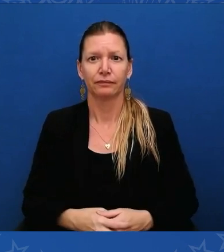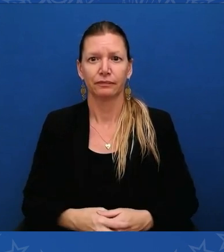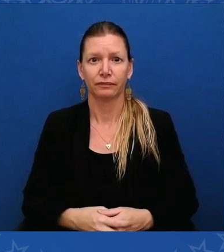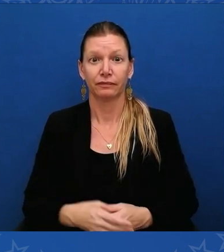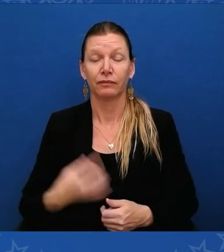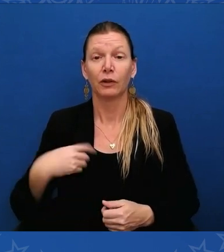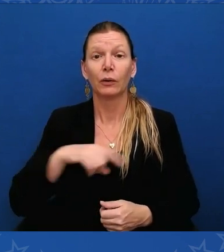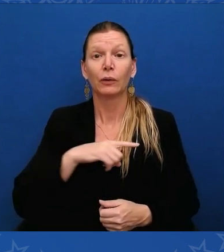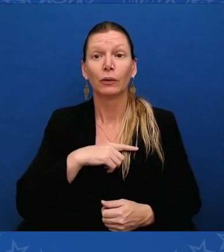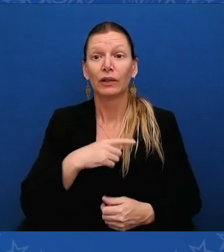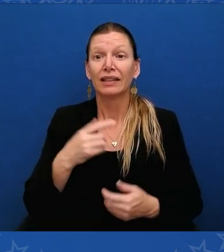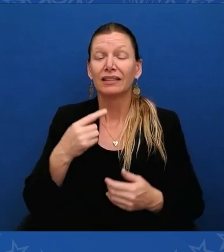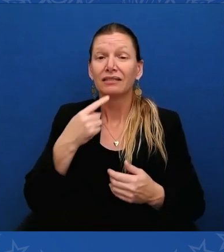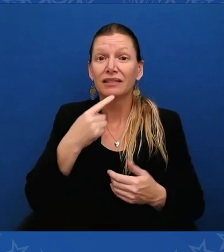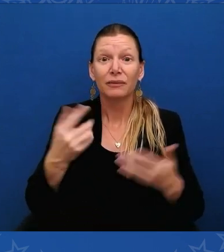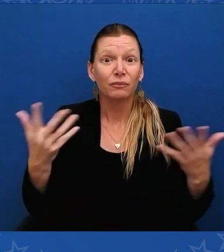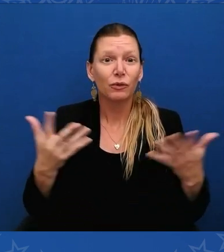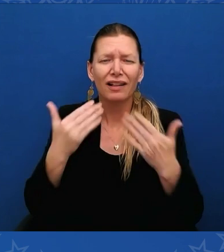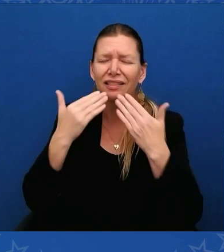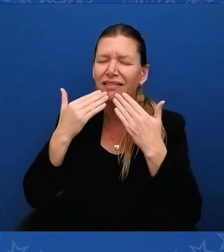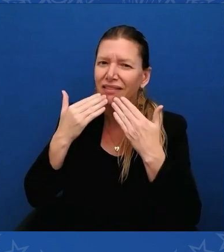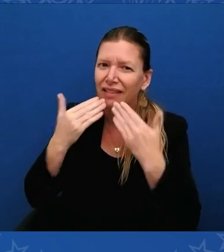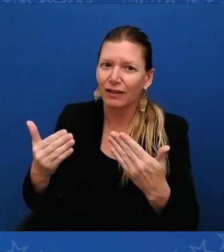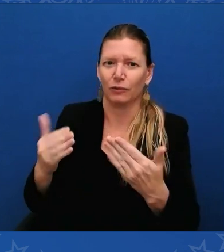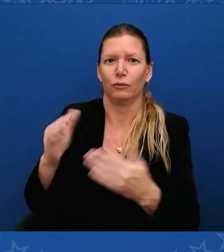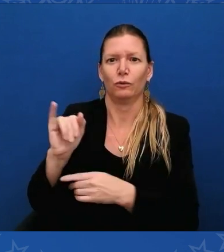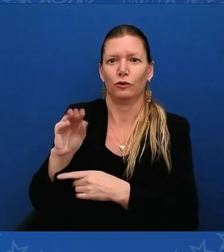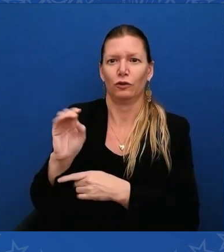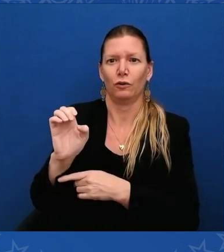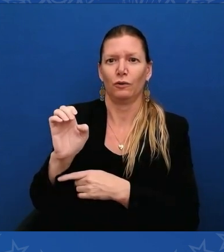Thank you, Joe. Thank you, Joe.